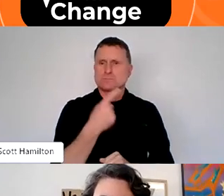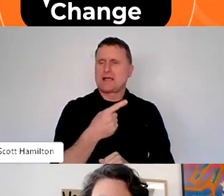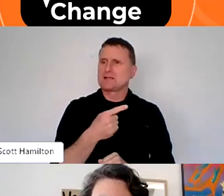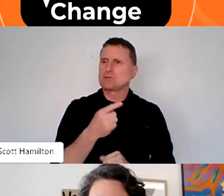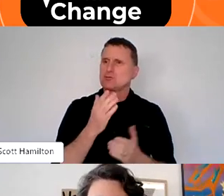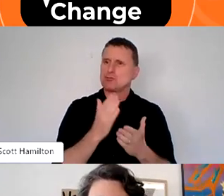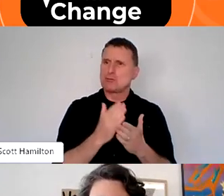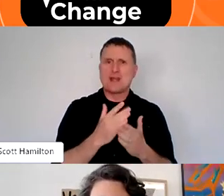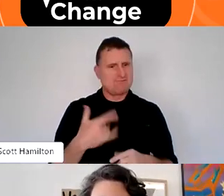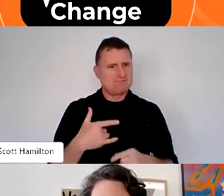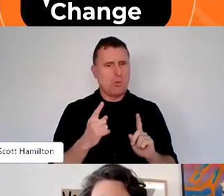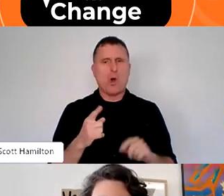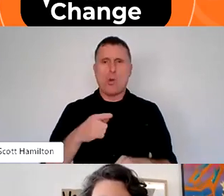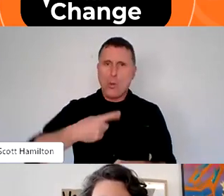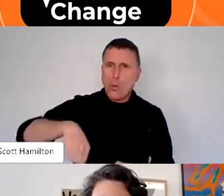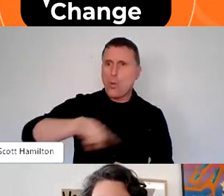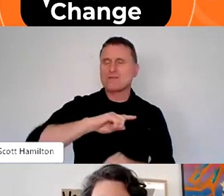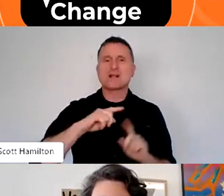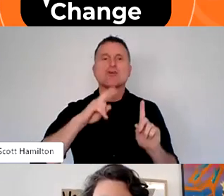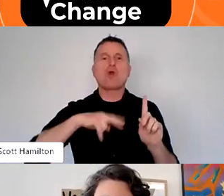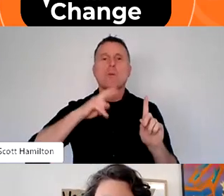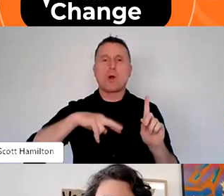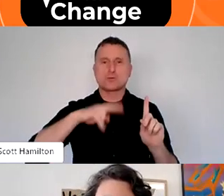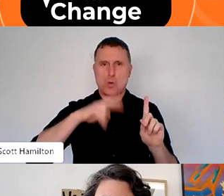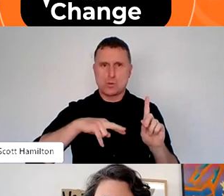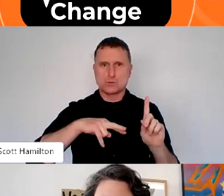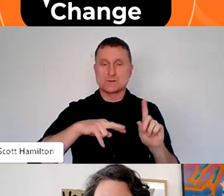of children that have witnessed the children who are labelled as